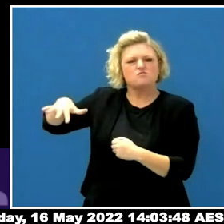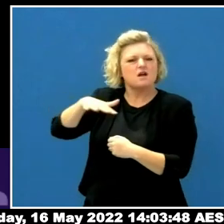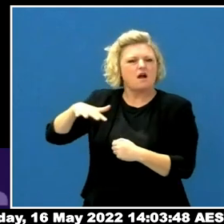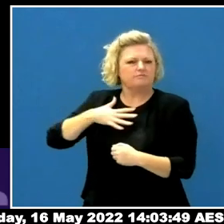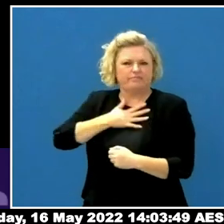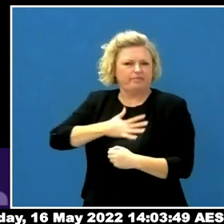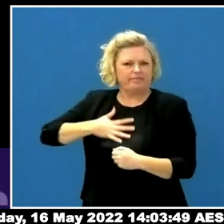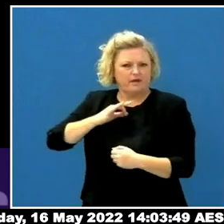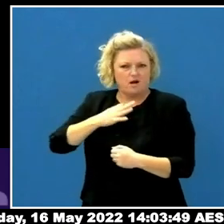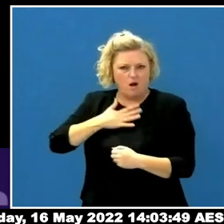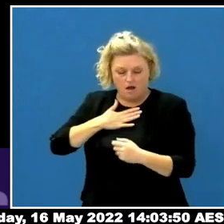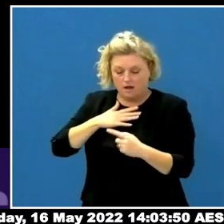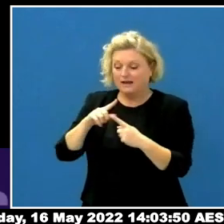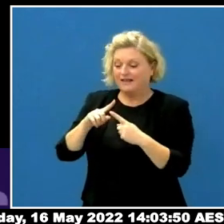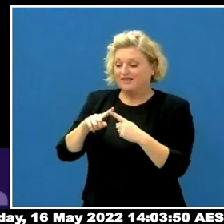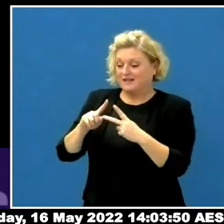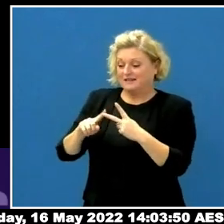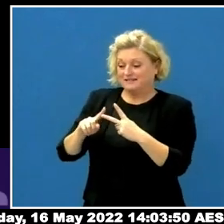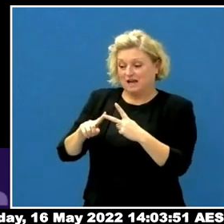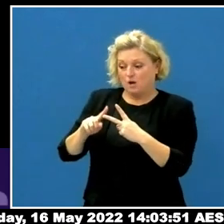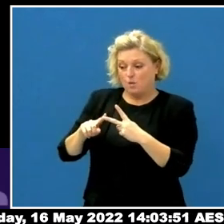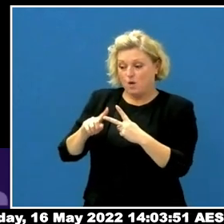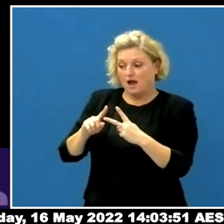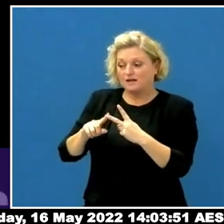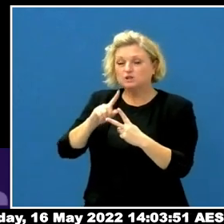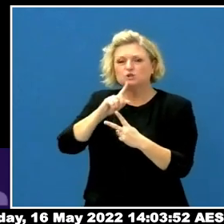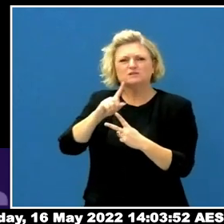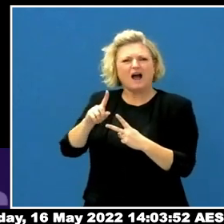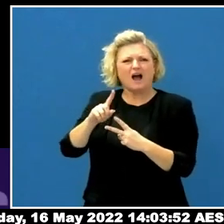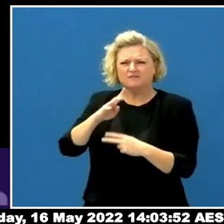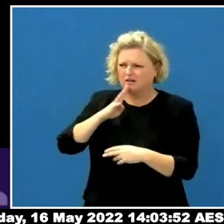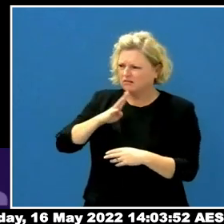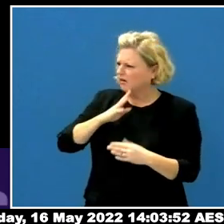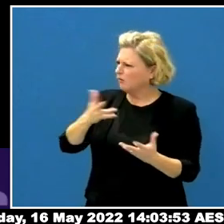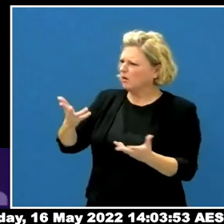"The site does not have clear signage or known fire exits in case of an emergency.